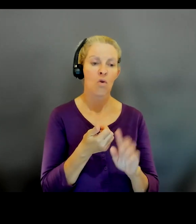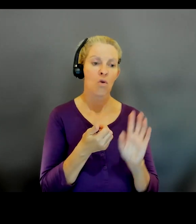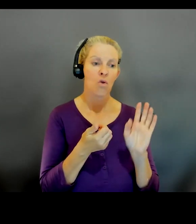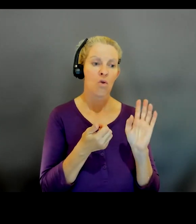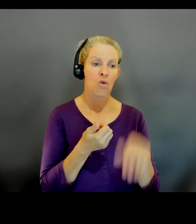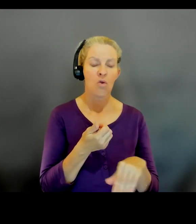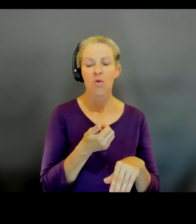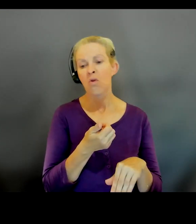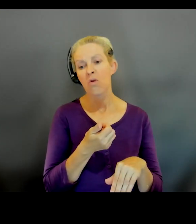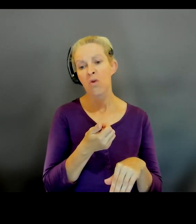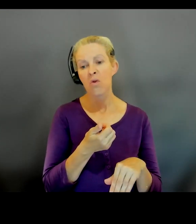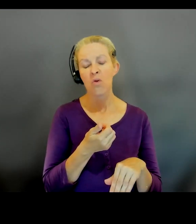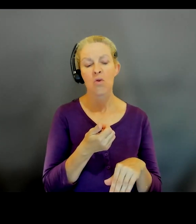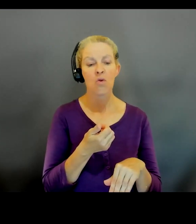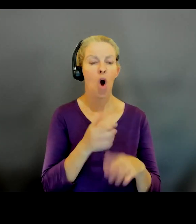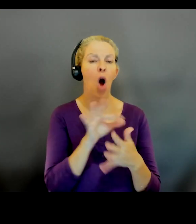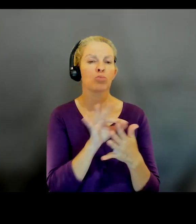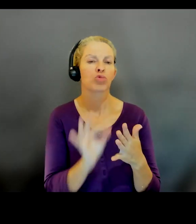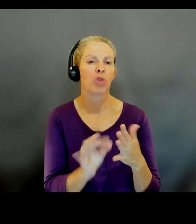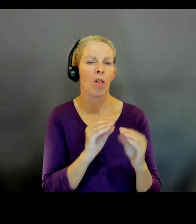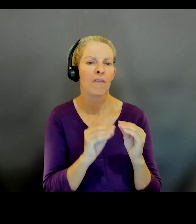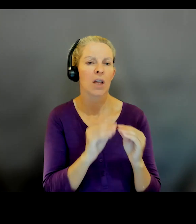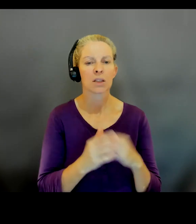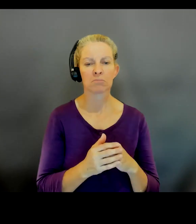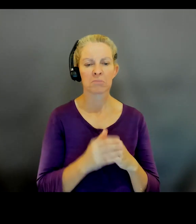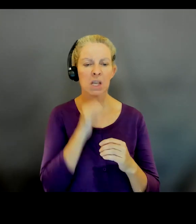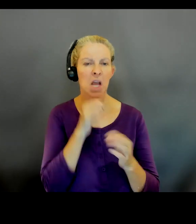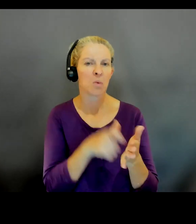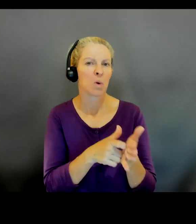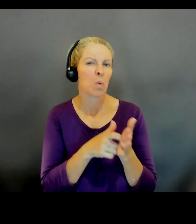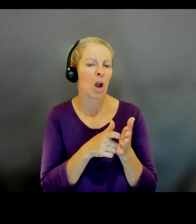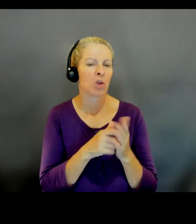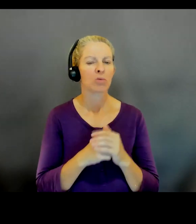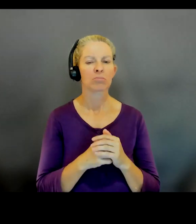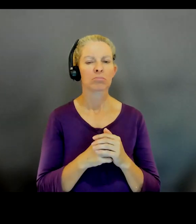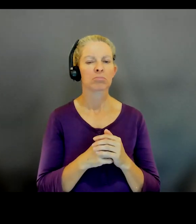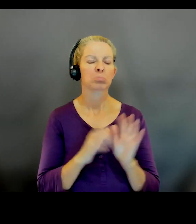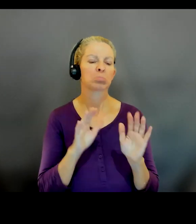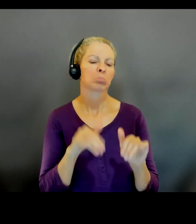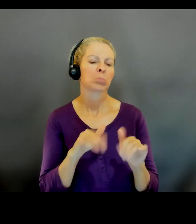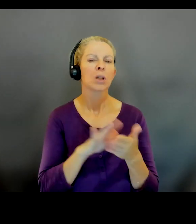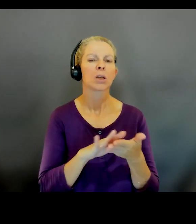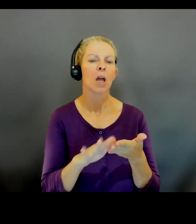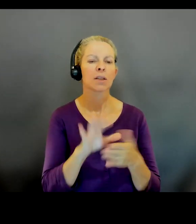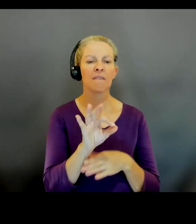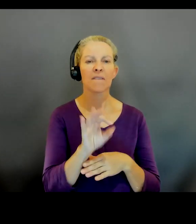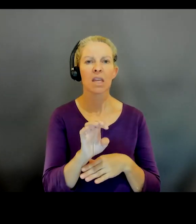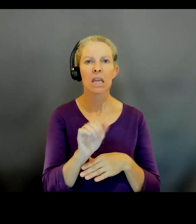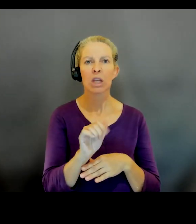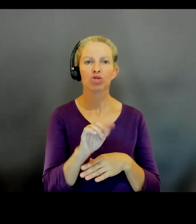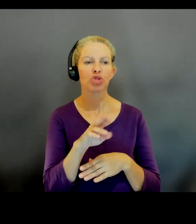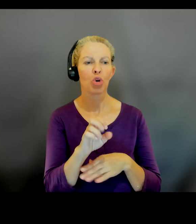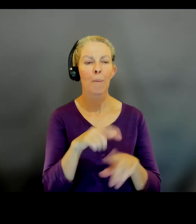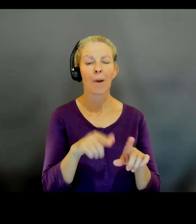nice to have, or they are feature, but they are not a real thing that they need to be concerned